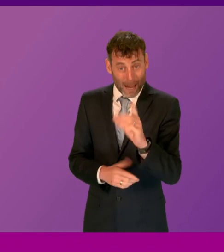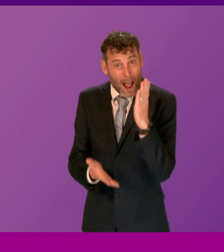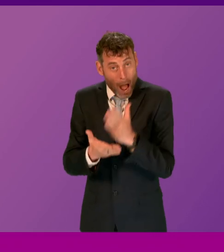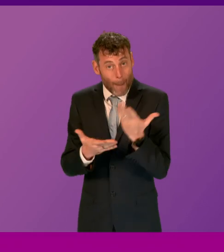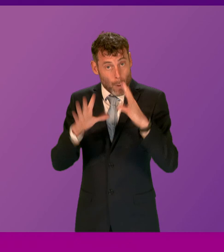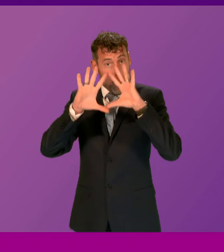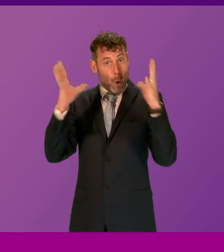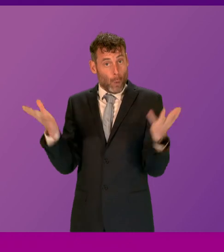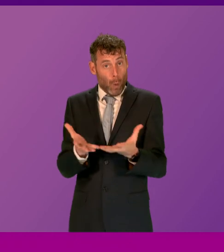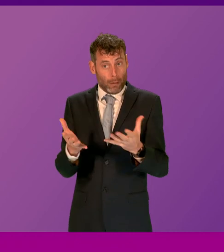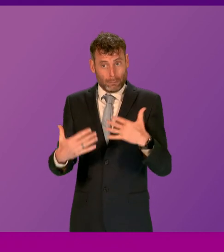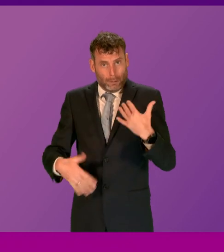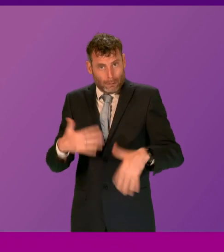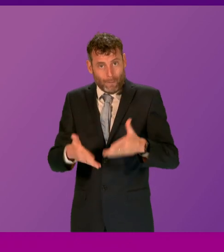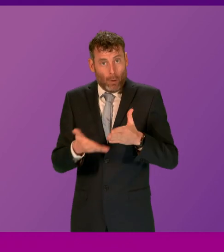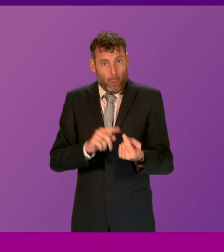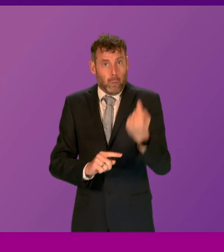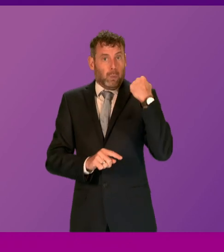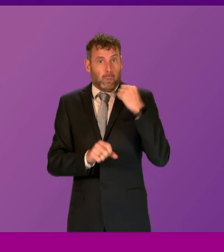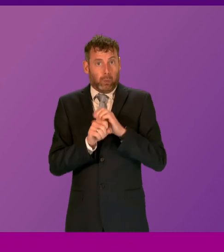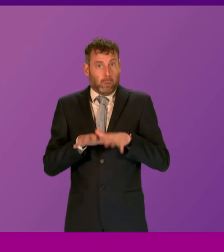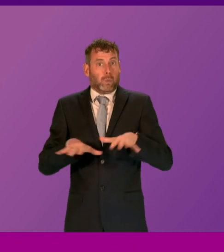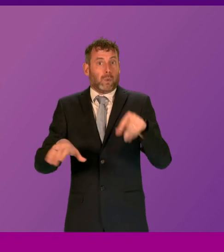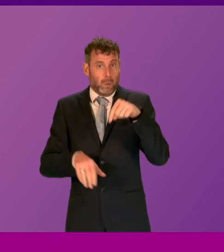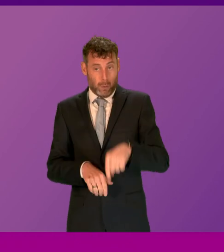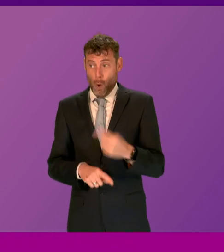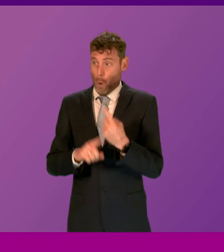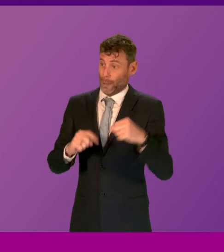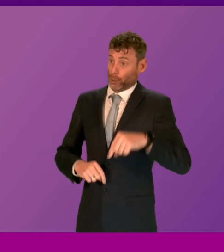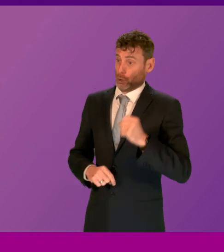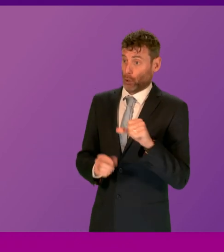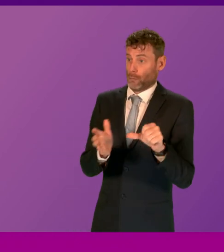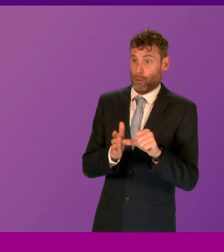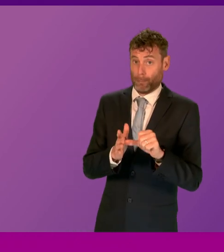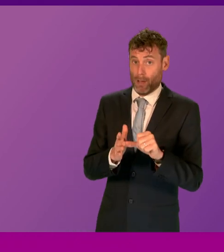health services not just in Scotland but around the world. Douglas Ross asked what we are doing about this.